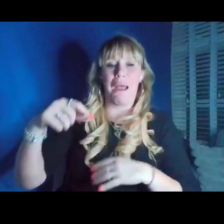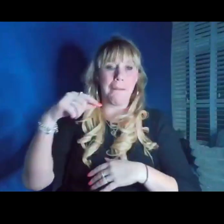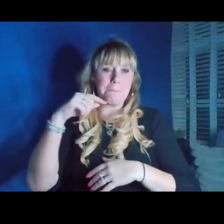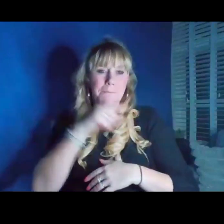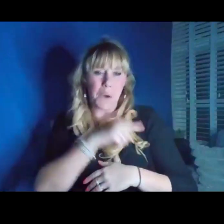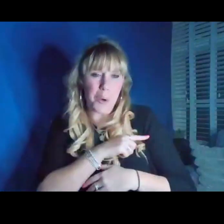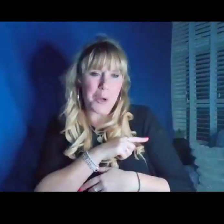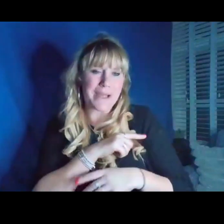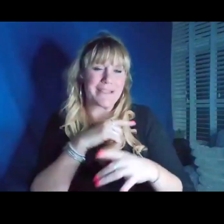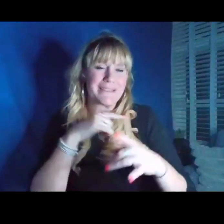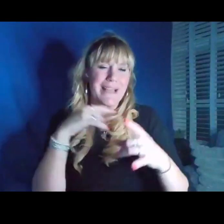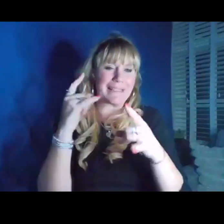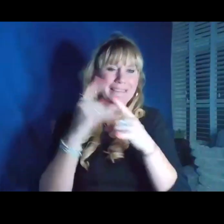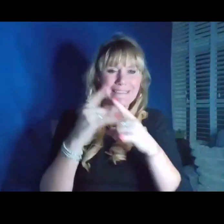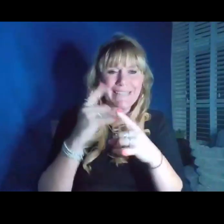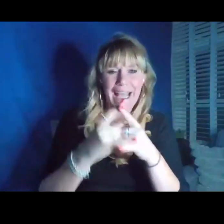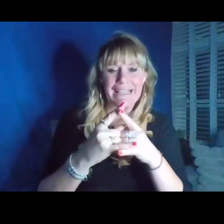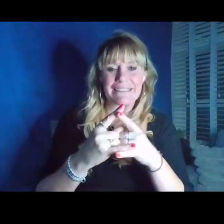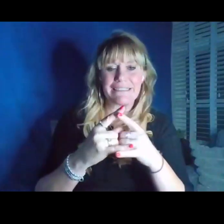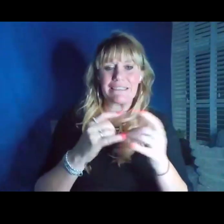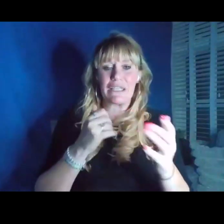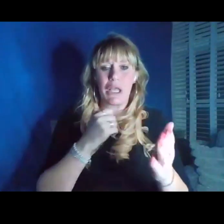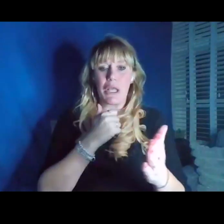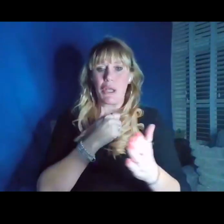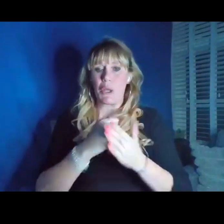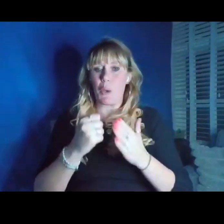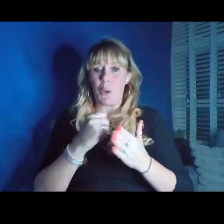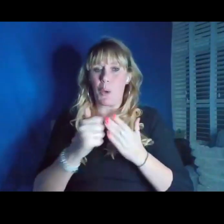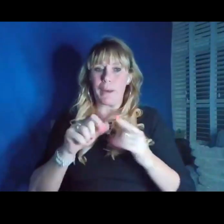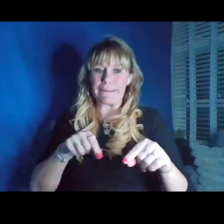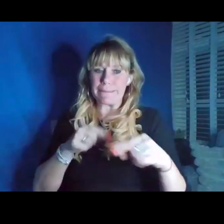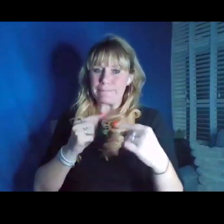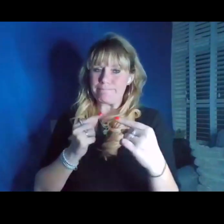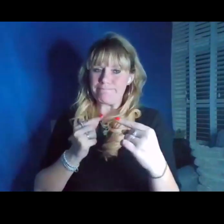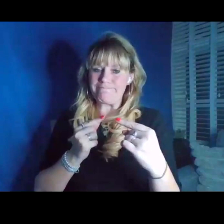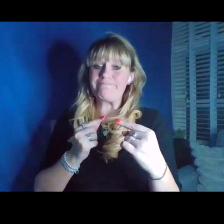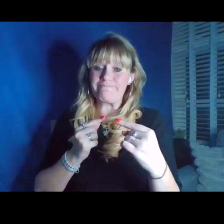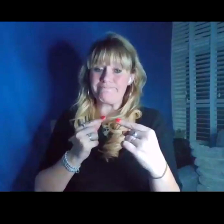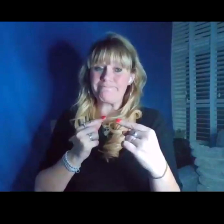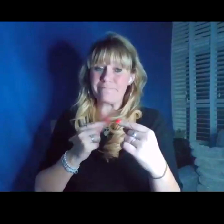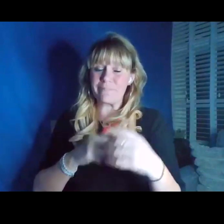Always against Thatcher. Dear Kay, dreams got serious,